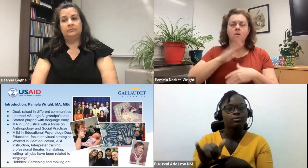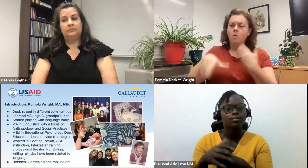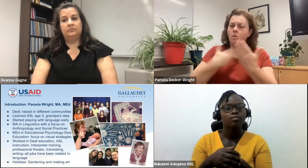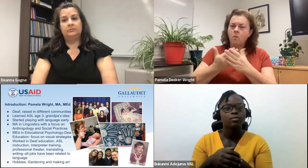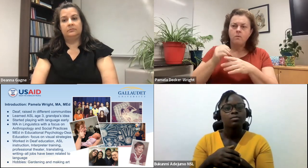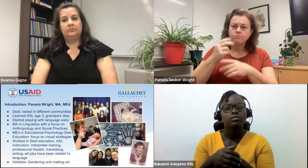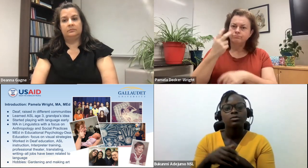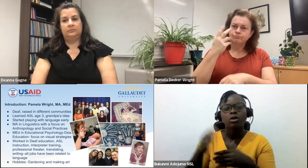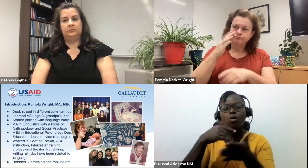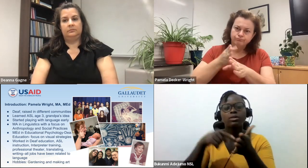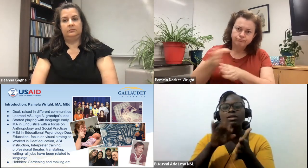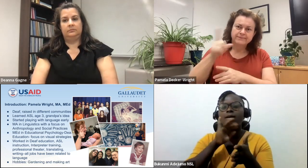within deaf education.